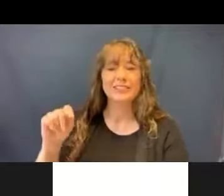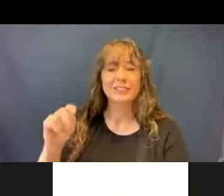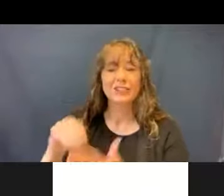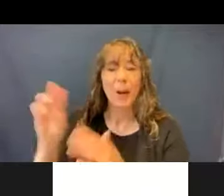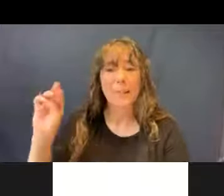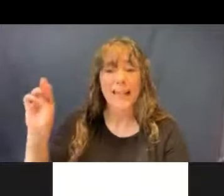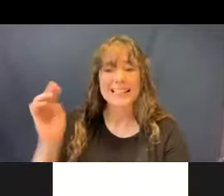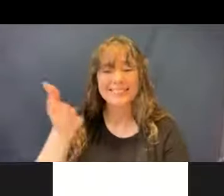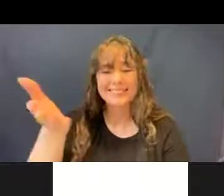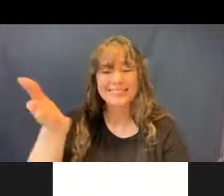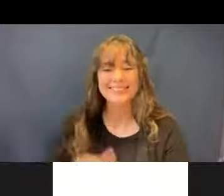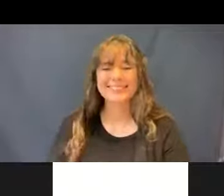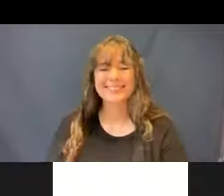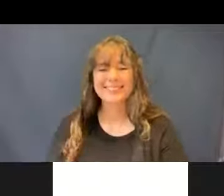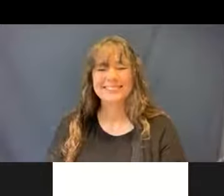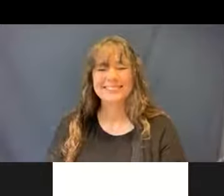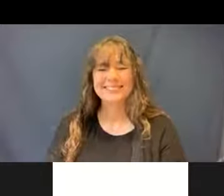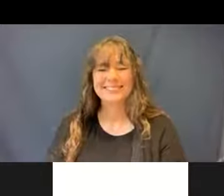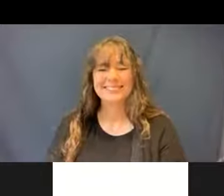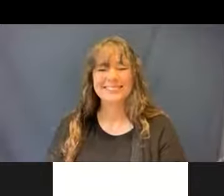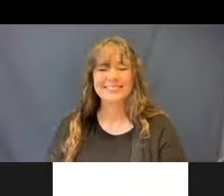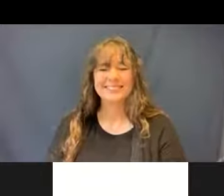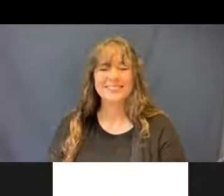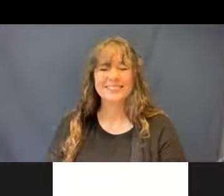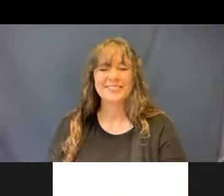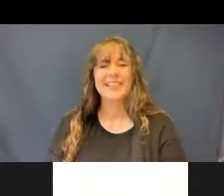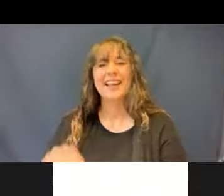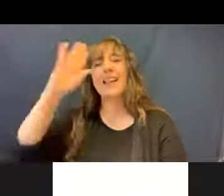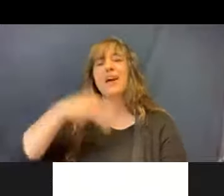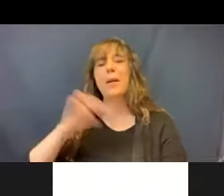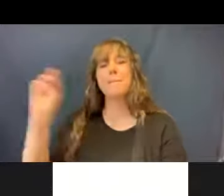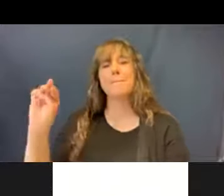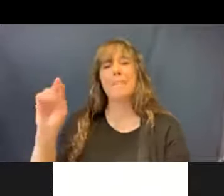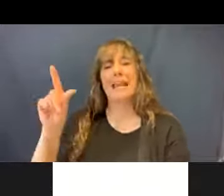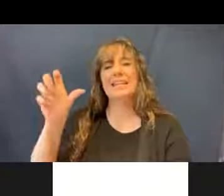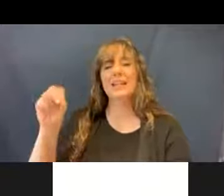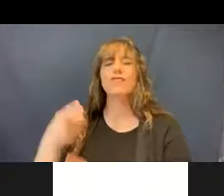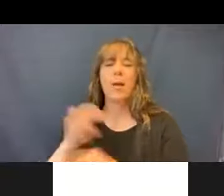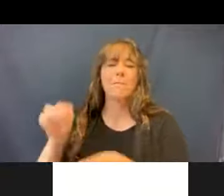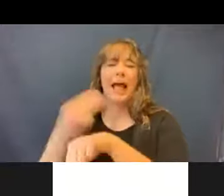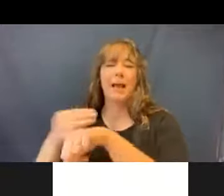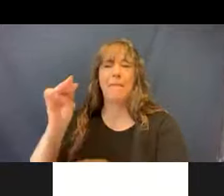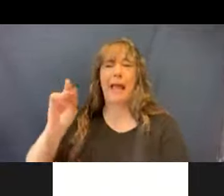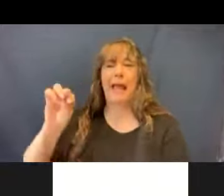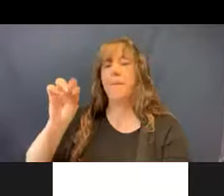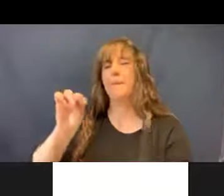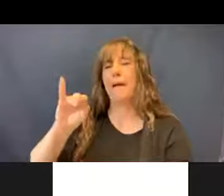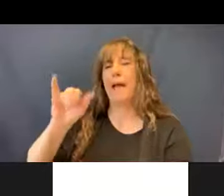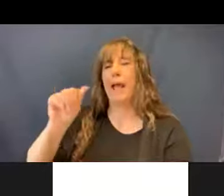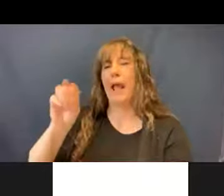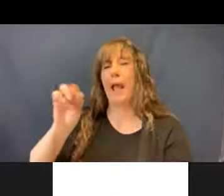Hi, I'm Madisen. I'm from Miami, Florida, so I'm used to this weather.